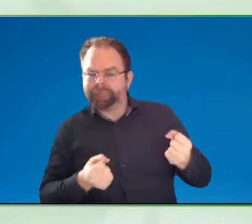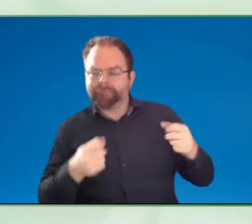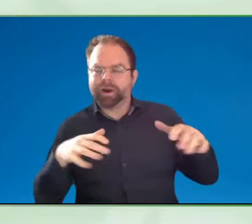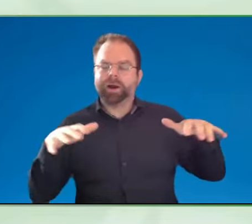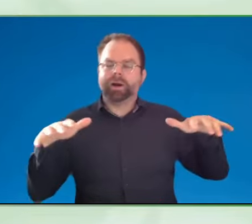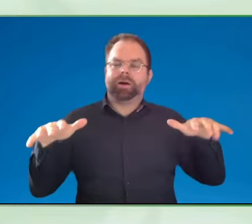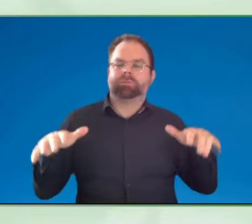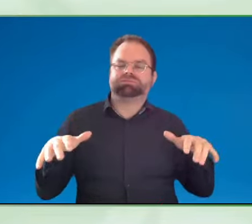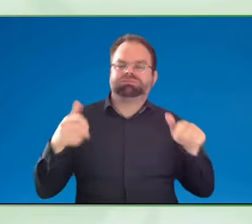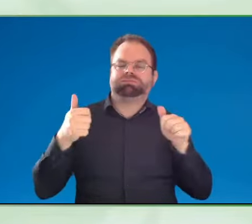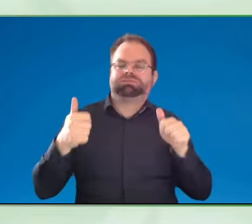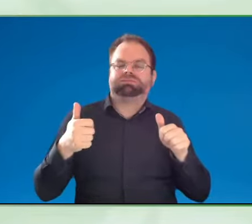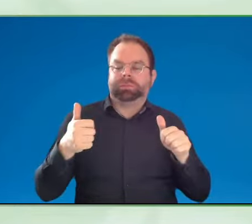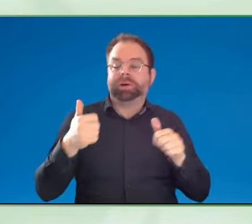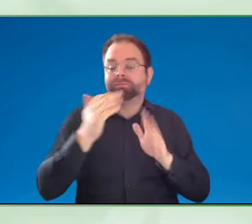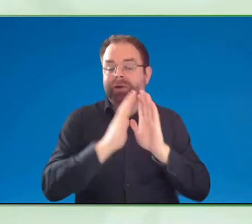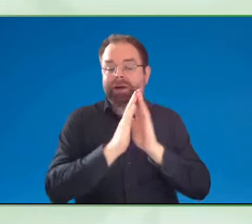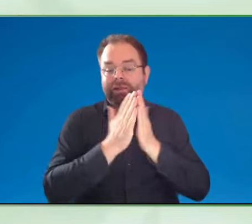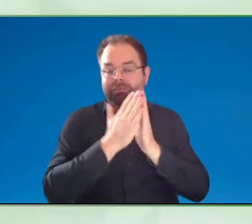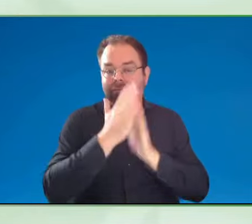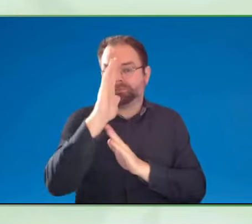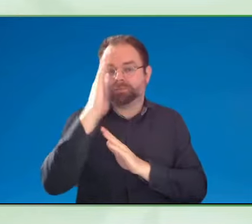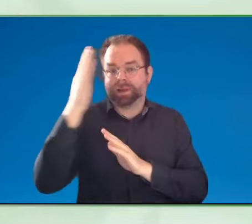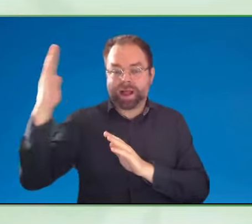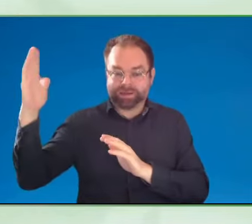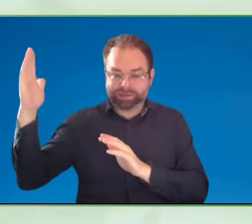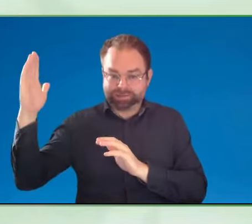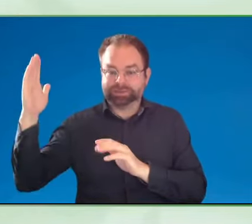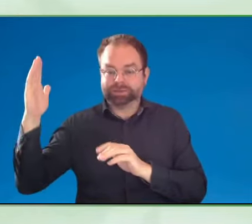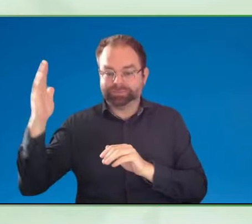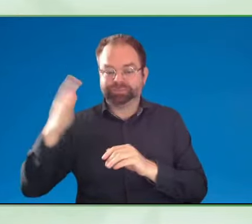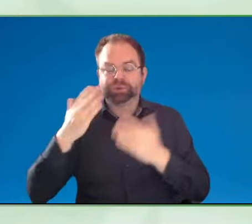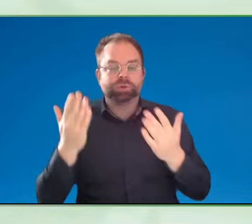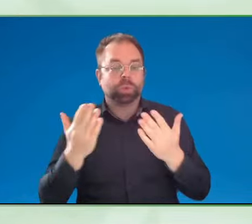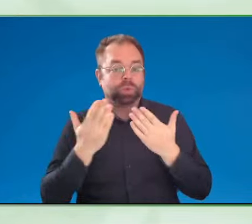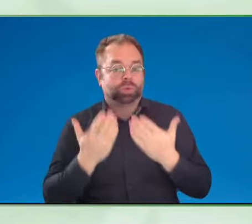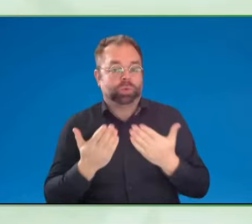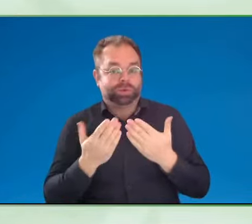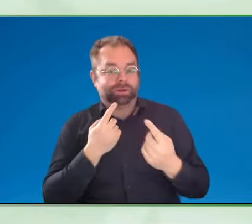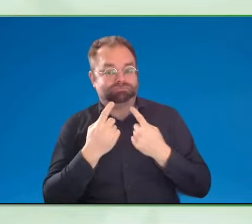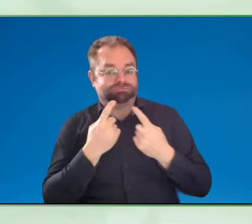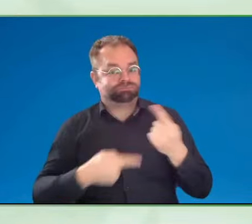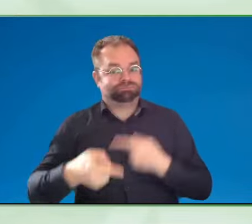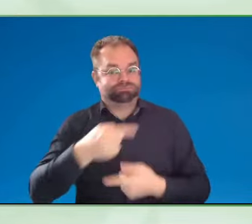She is the assistant director of the National library Board of Singapore. Hello.